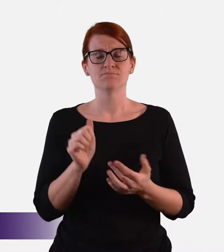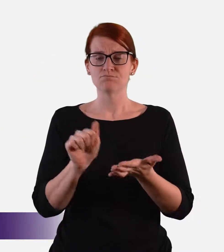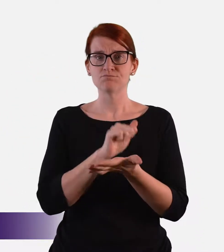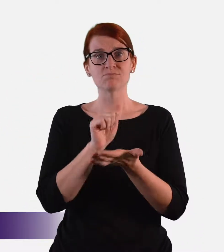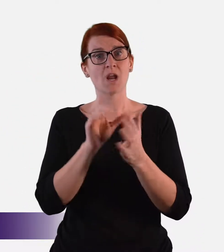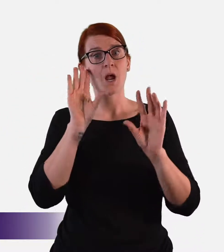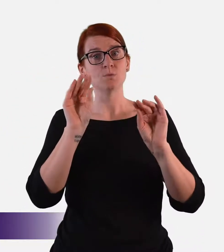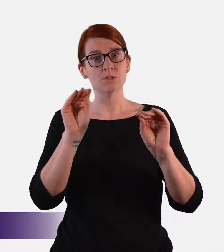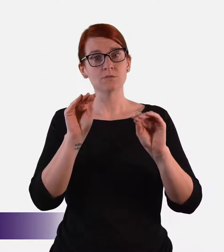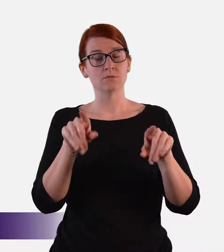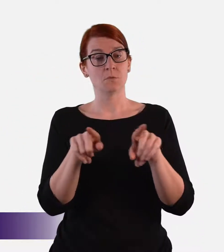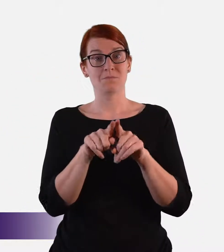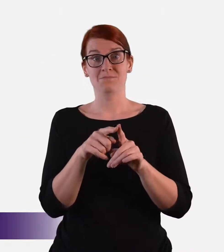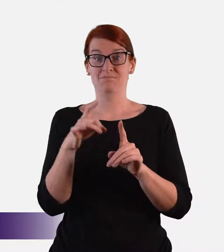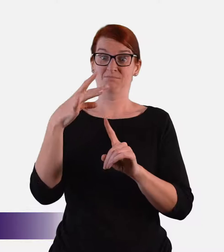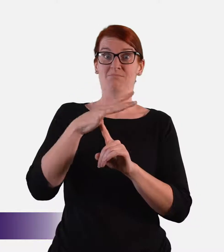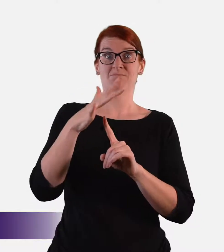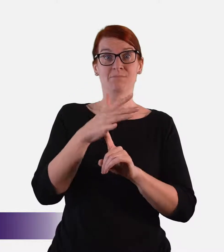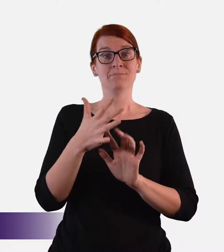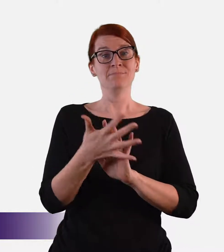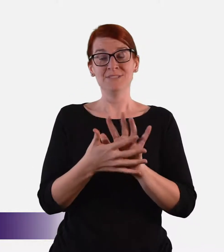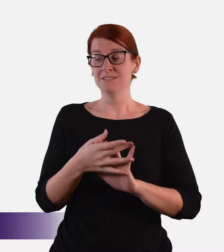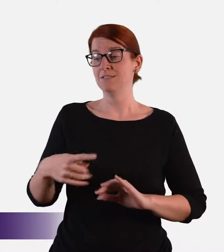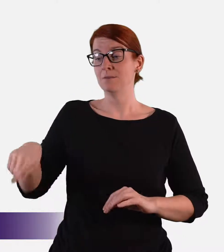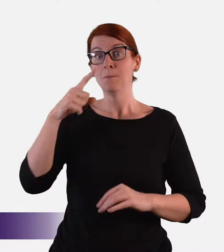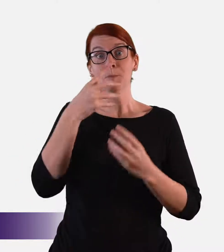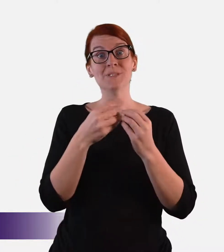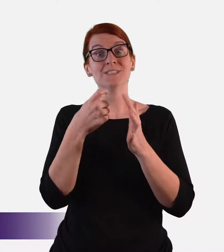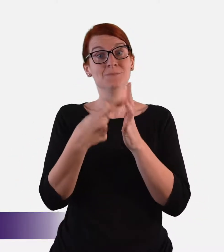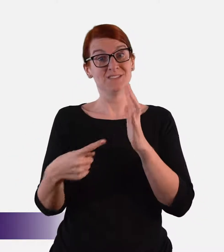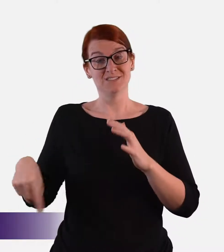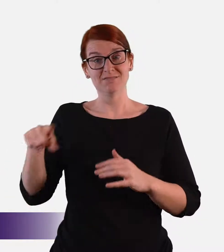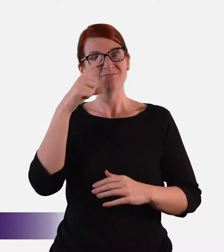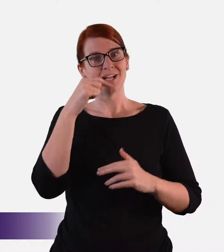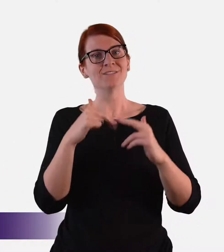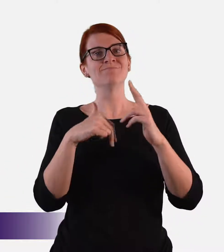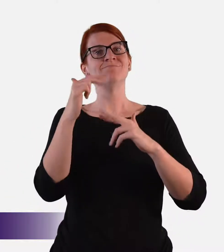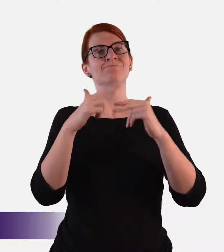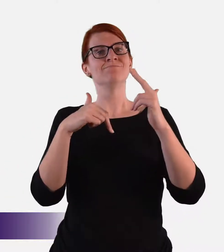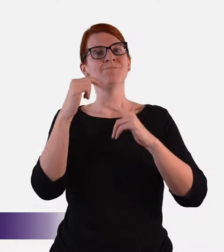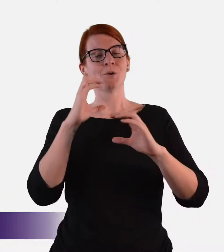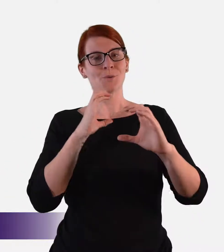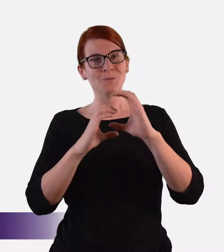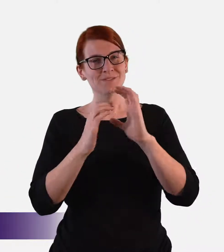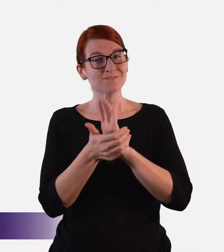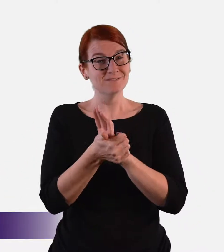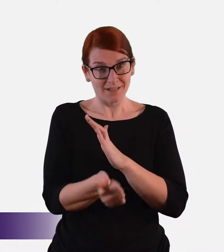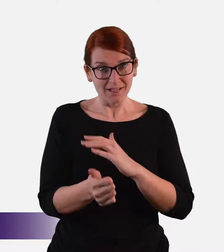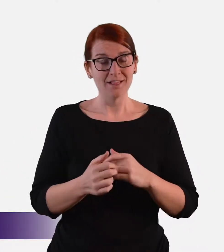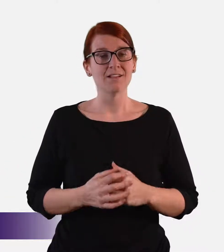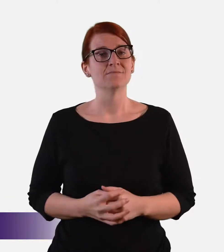Formal education is also instrumental in allowing people with disability to develop communication skills,